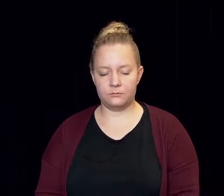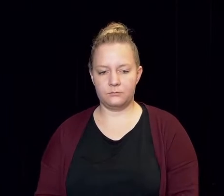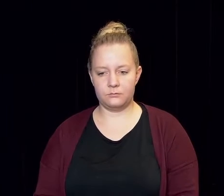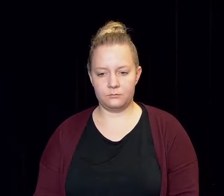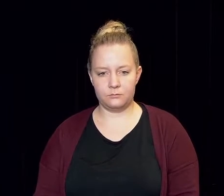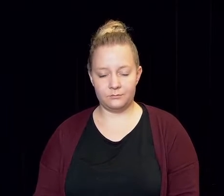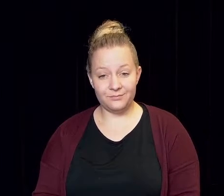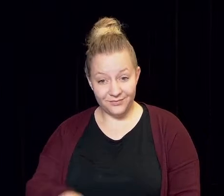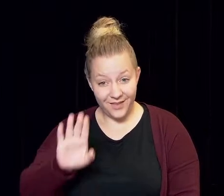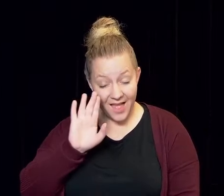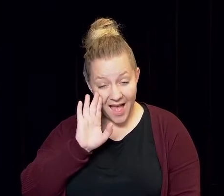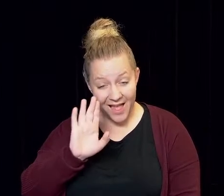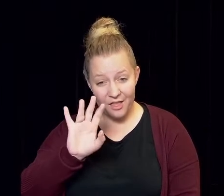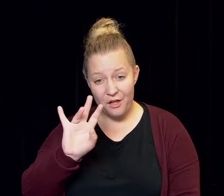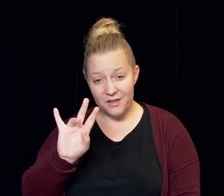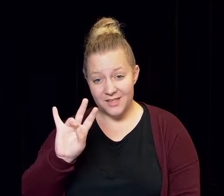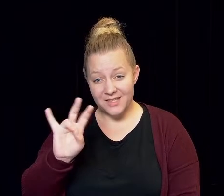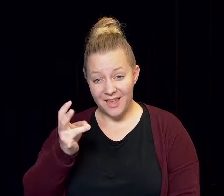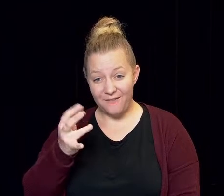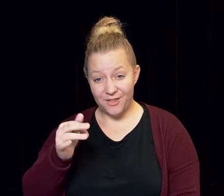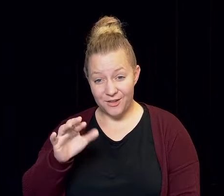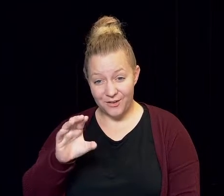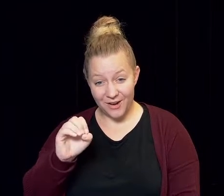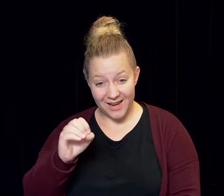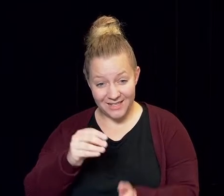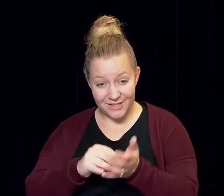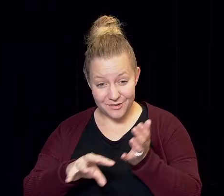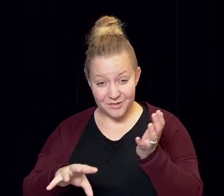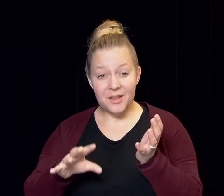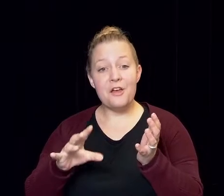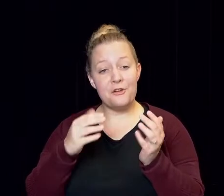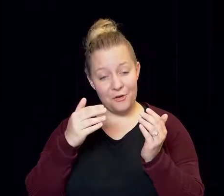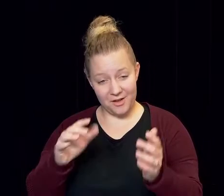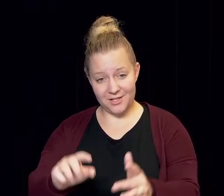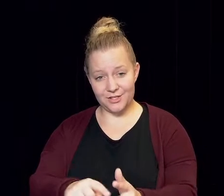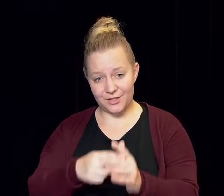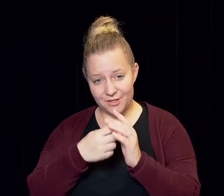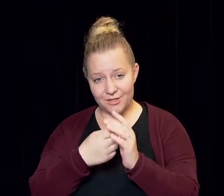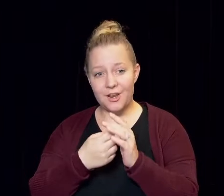Well hello seventh graders! Let's get it started on some Proportional and Non-Proportional